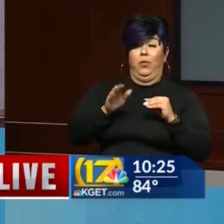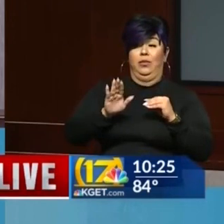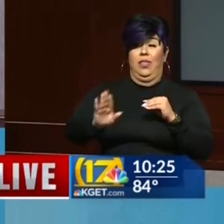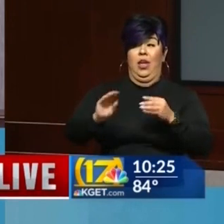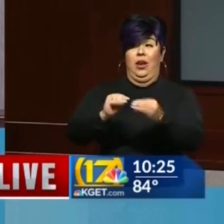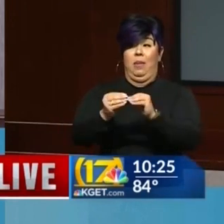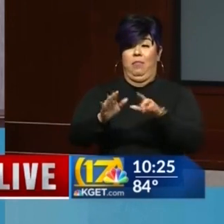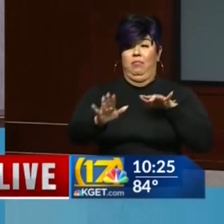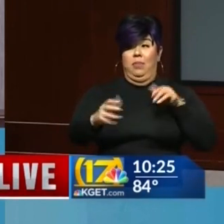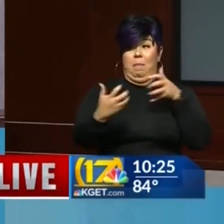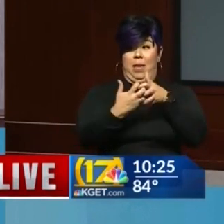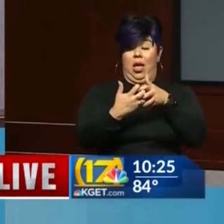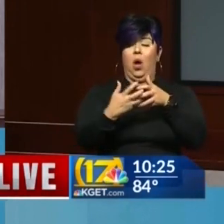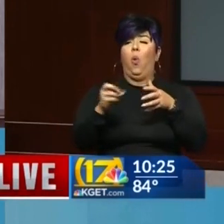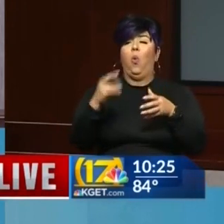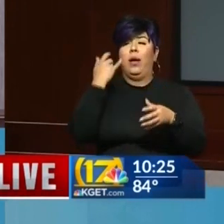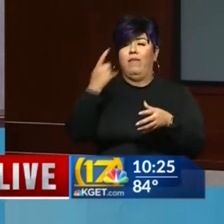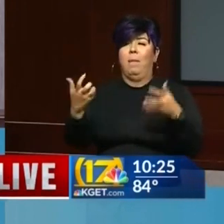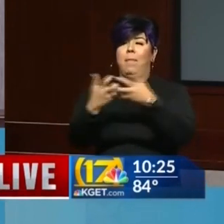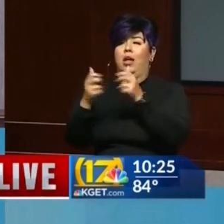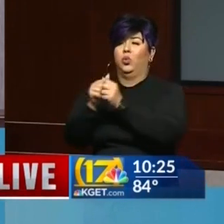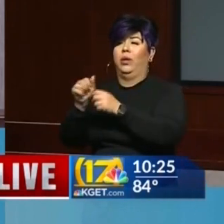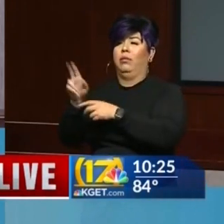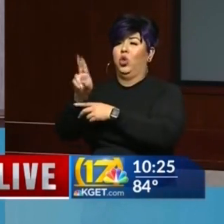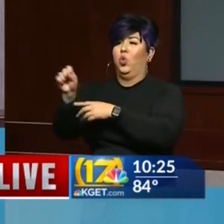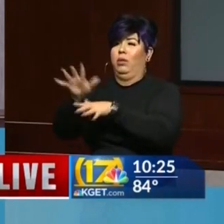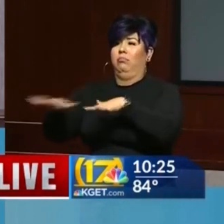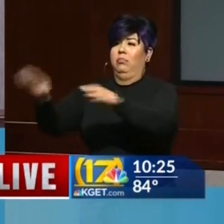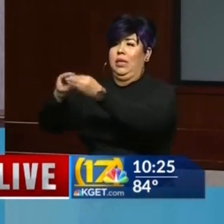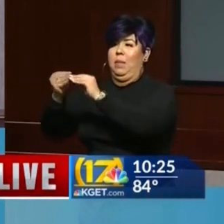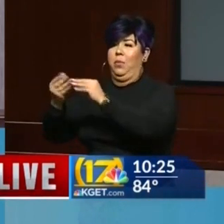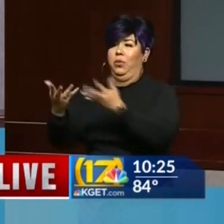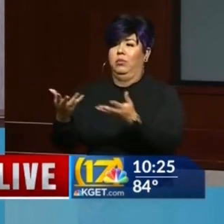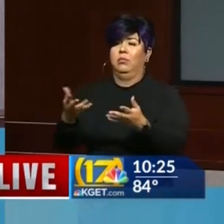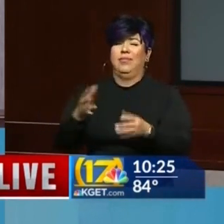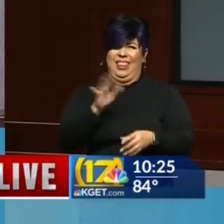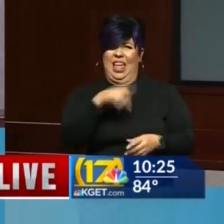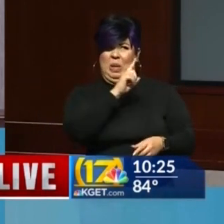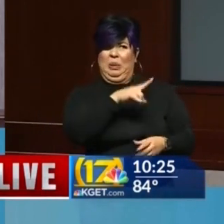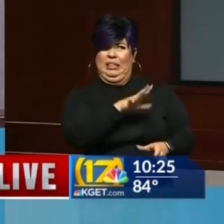NUMBERS THAT WE RELEASED NOW ARE WHAT WE EXPECTED, AND IF THEY